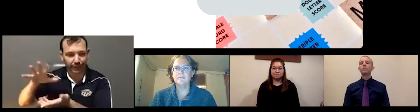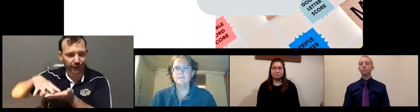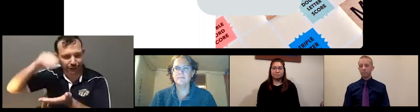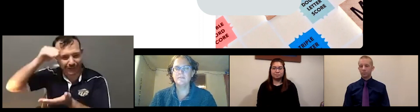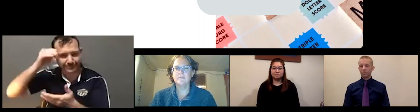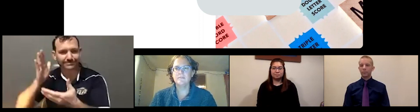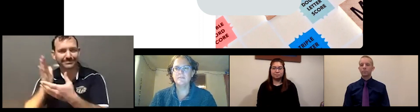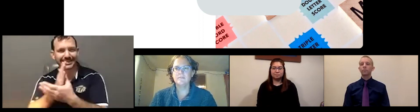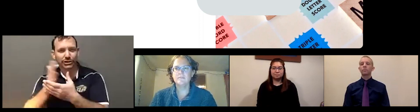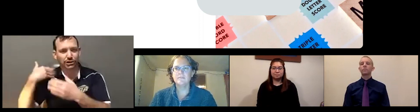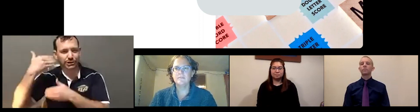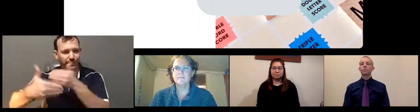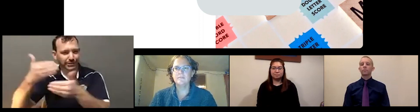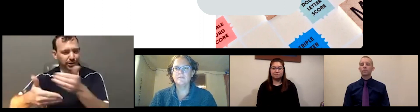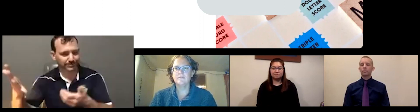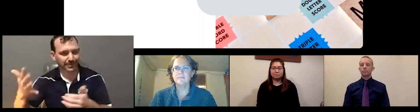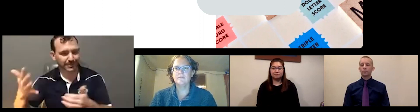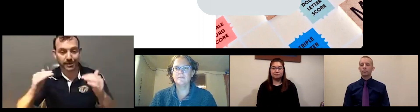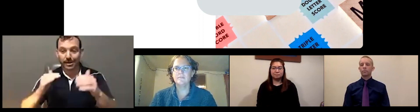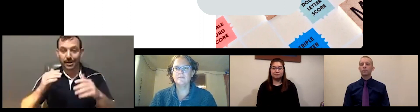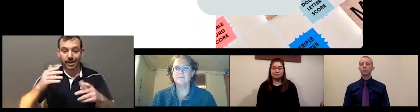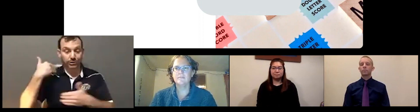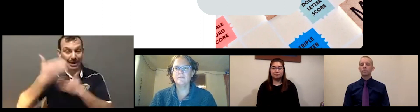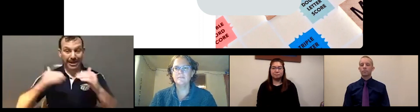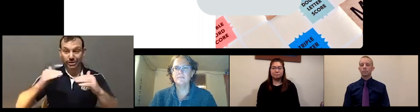It's important that we have intergenerational learning;